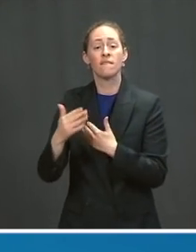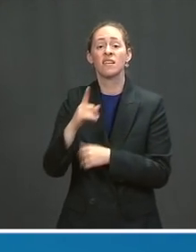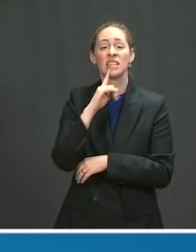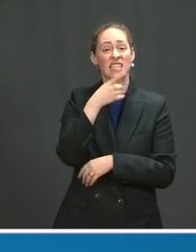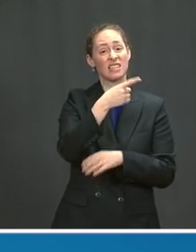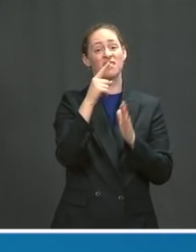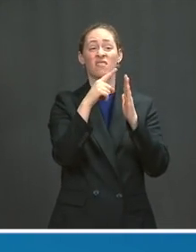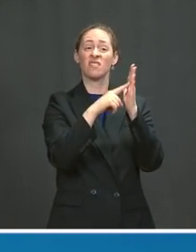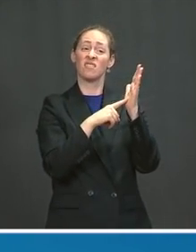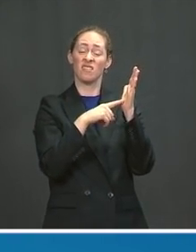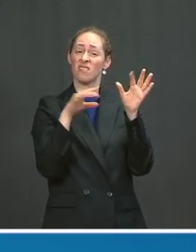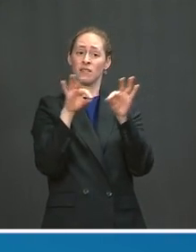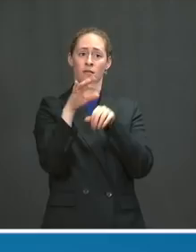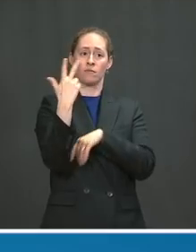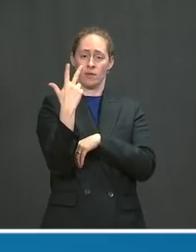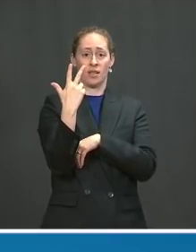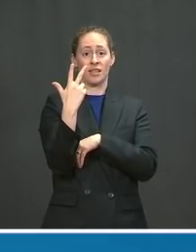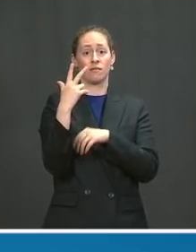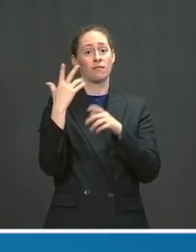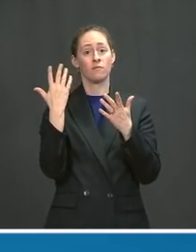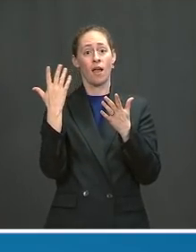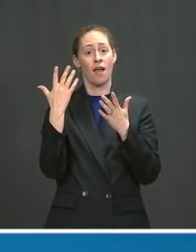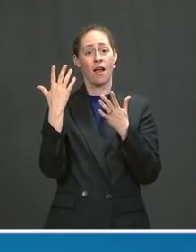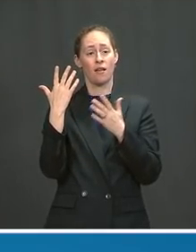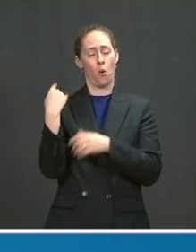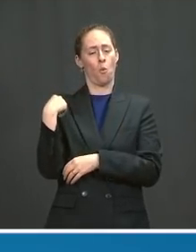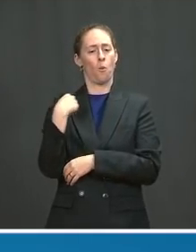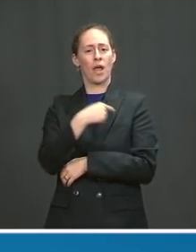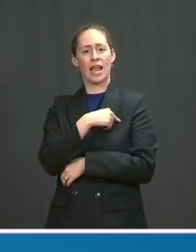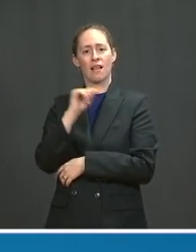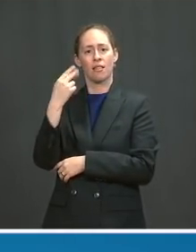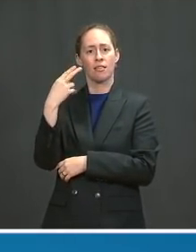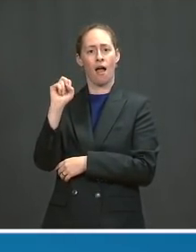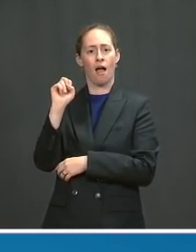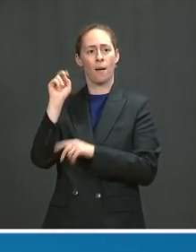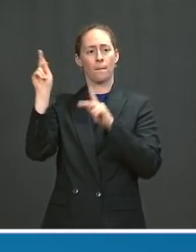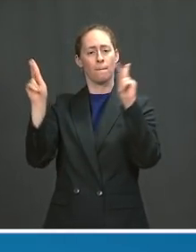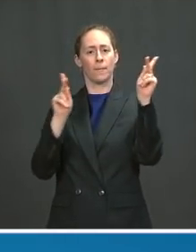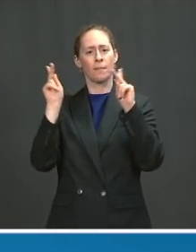We the People, not I, we.